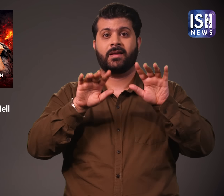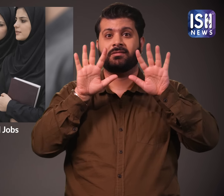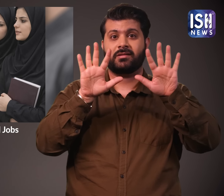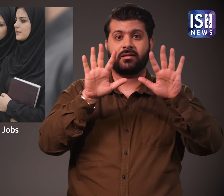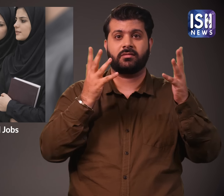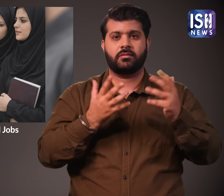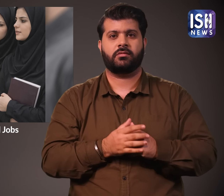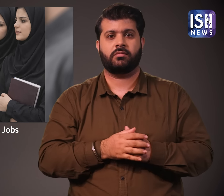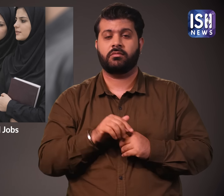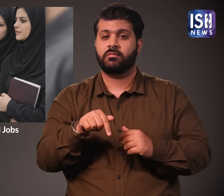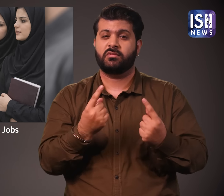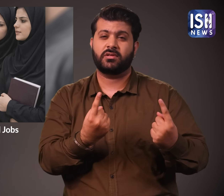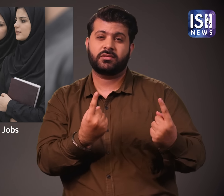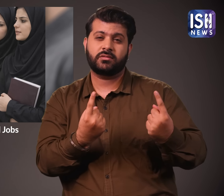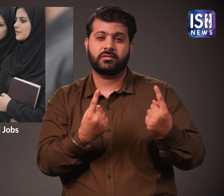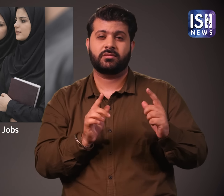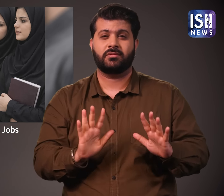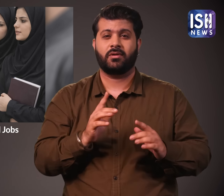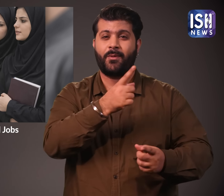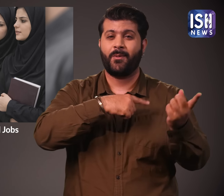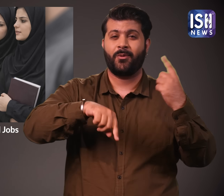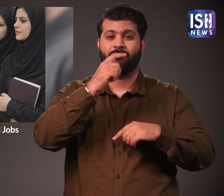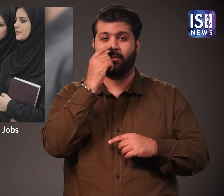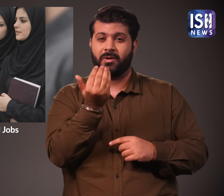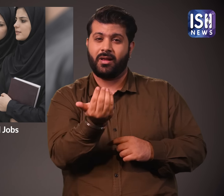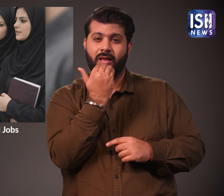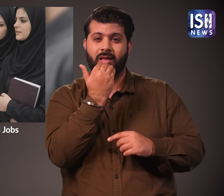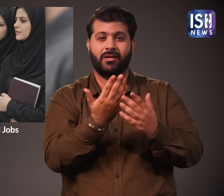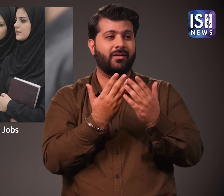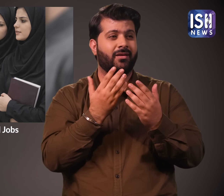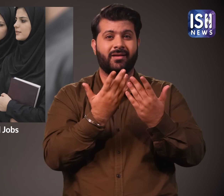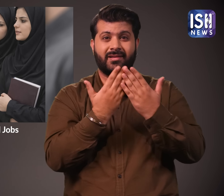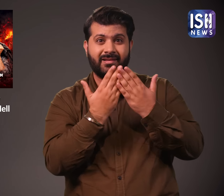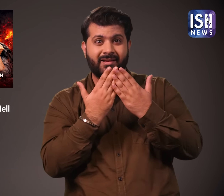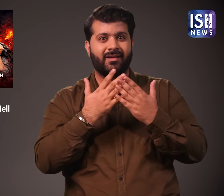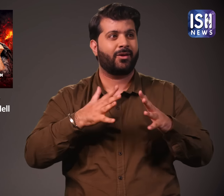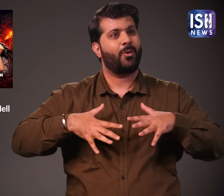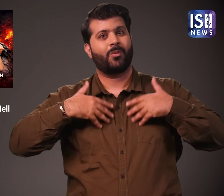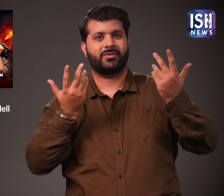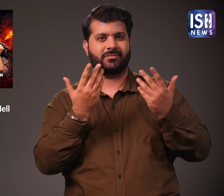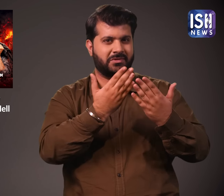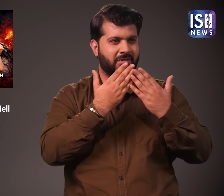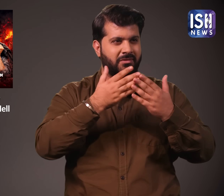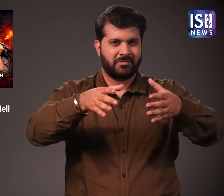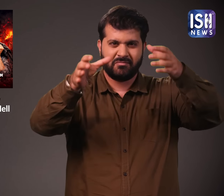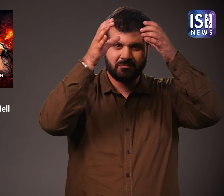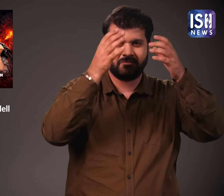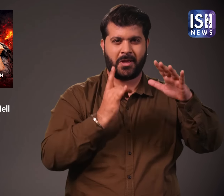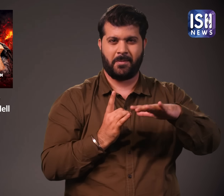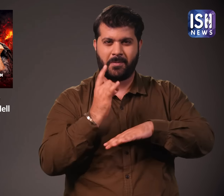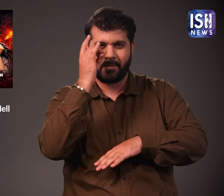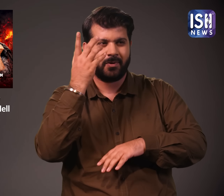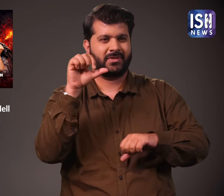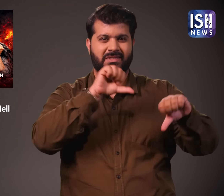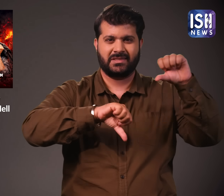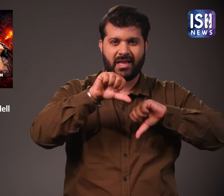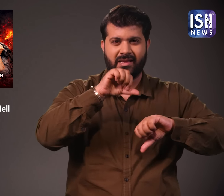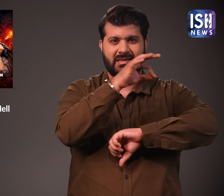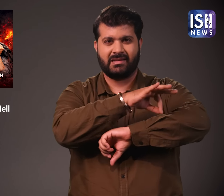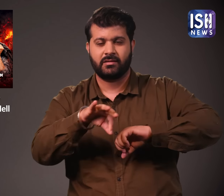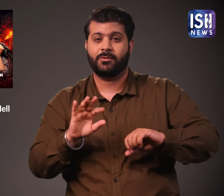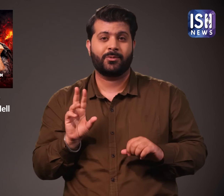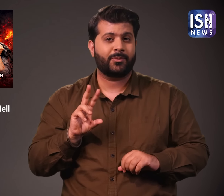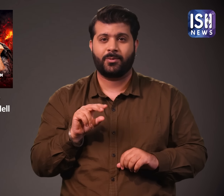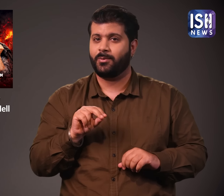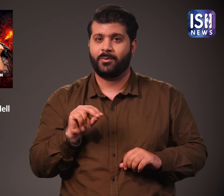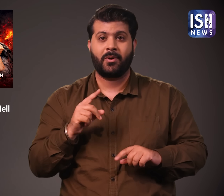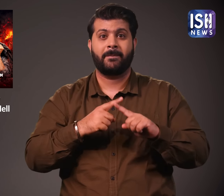10. There were strict restrictions on women studying subjects like science, engineering, or technical fields.